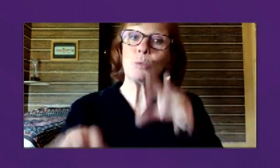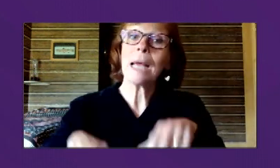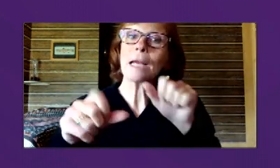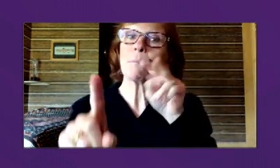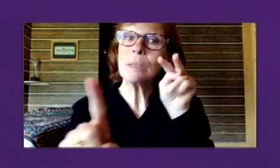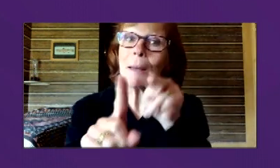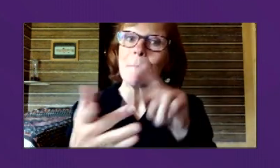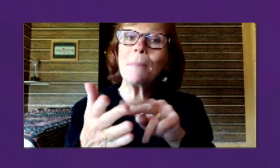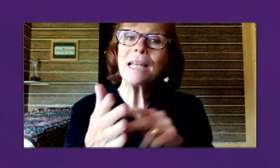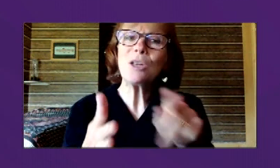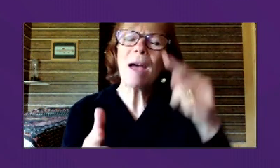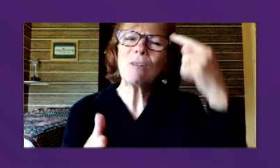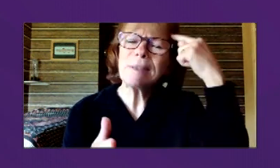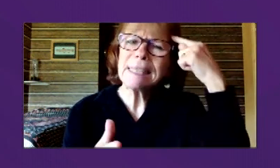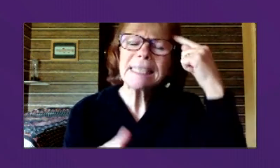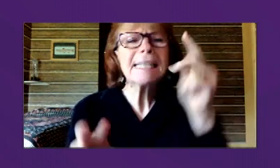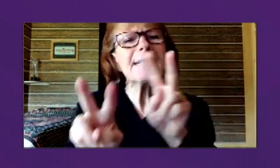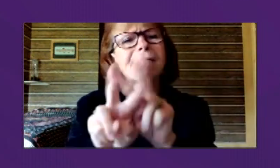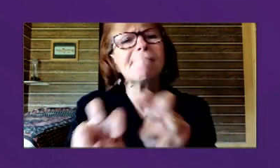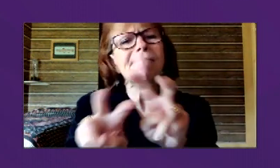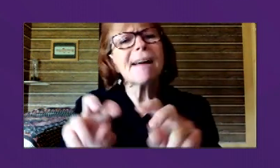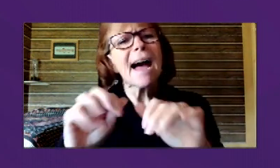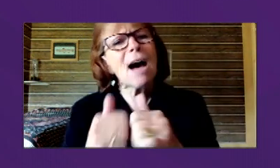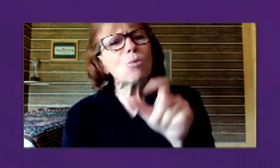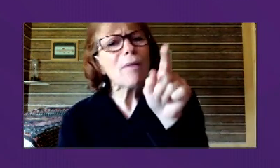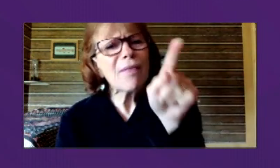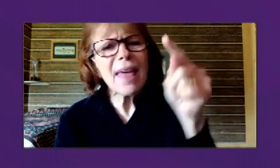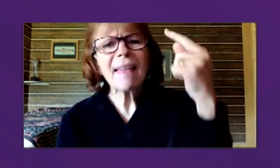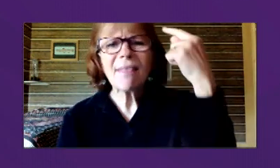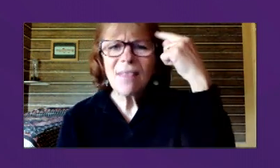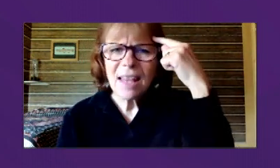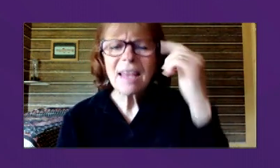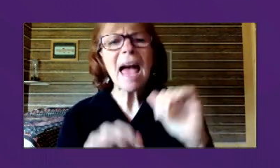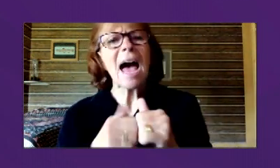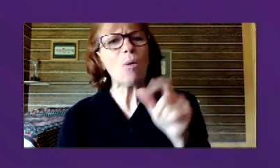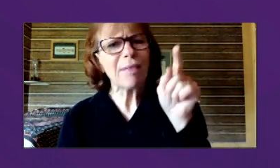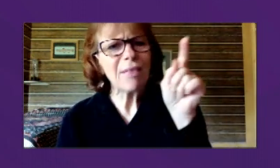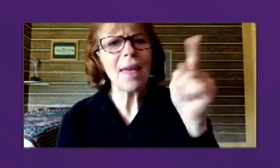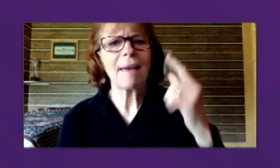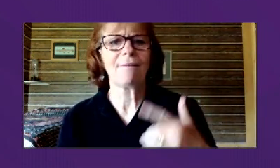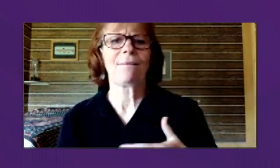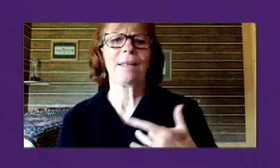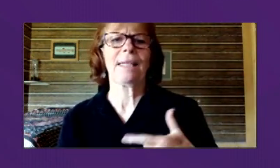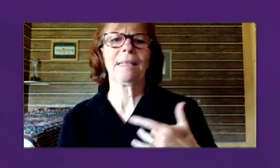of discerning how someone else thinks and feels. It requires assembling our accumulated knowledge